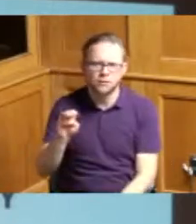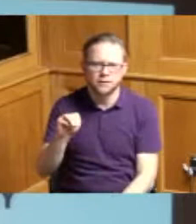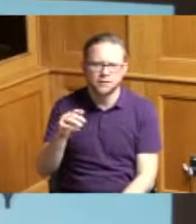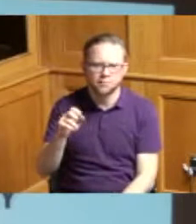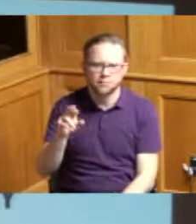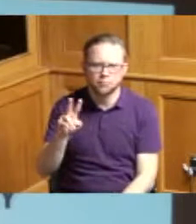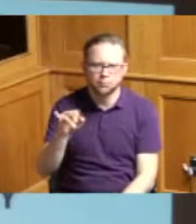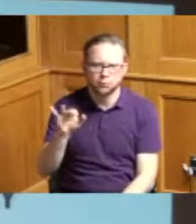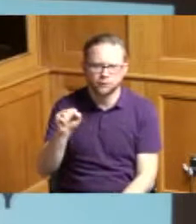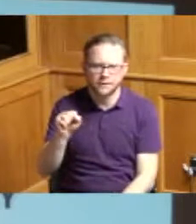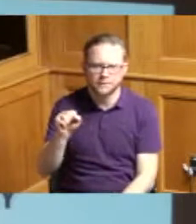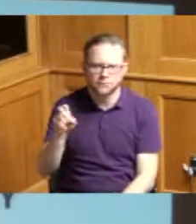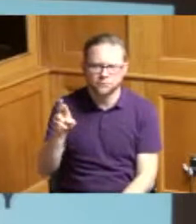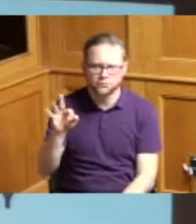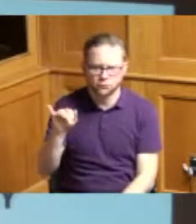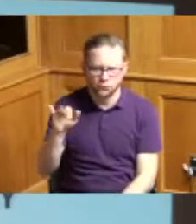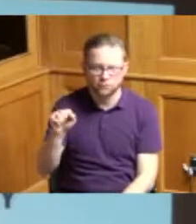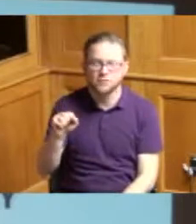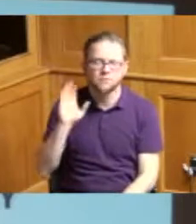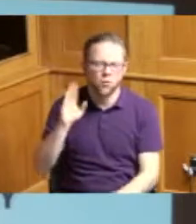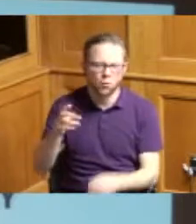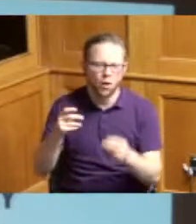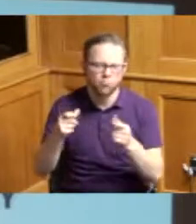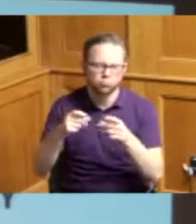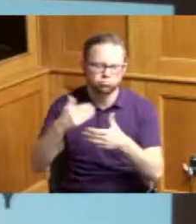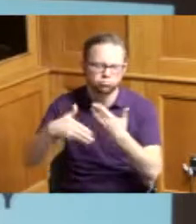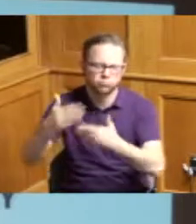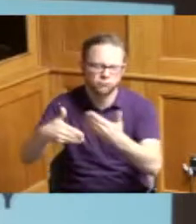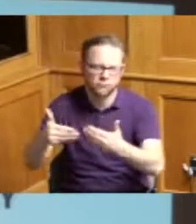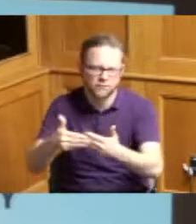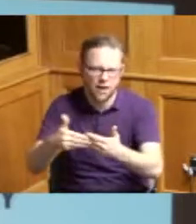really touching upon this and ultimately be able to give you a snapshot of what a rate